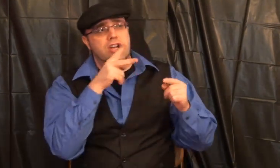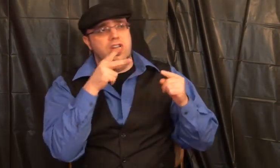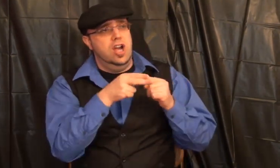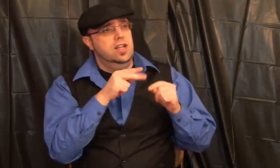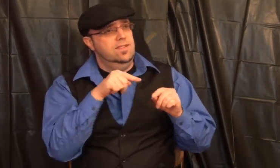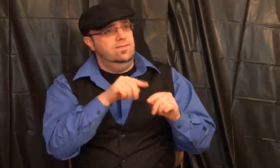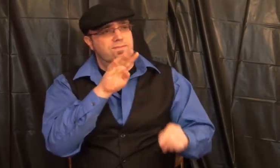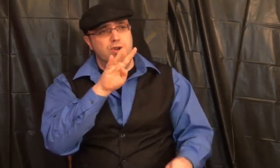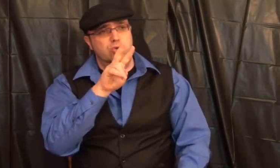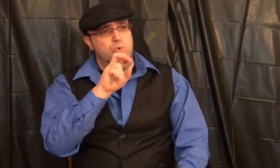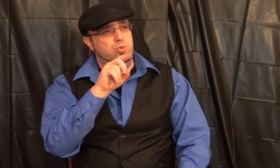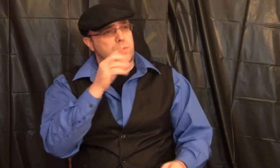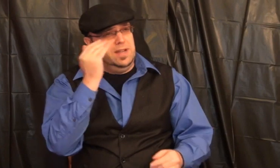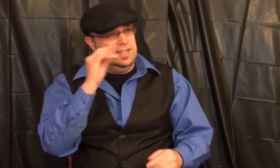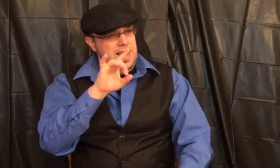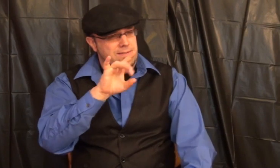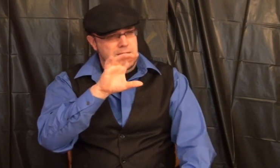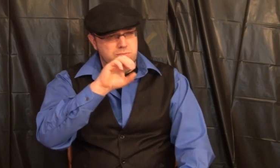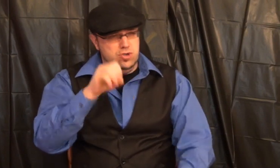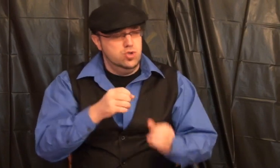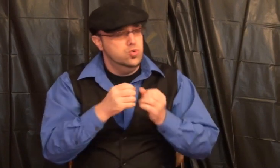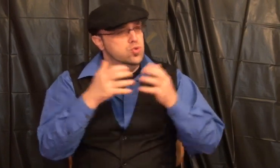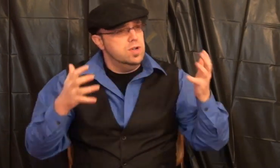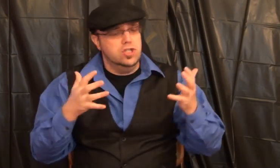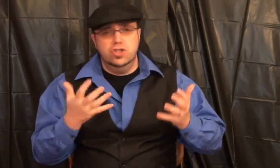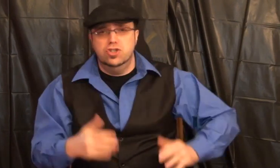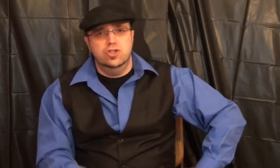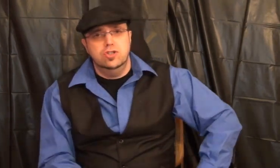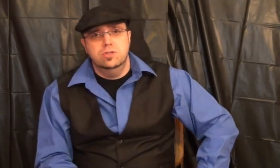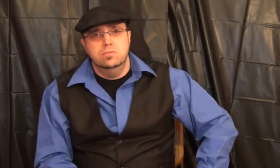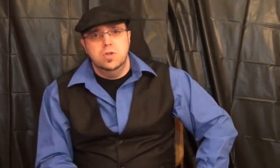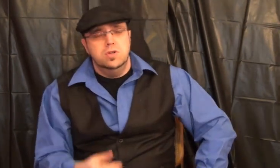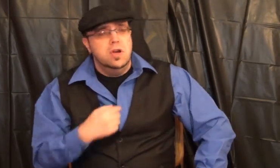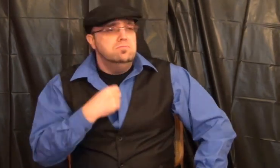his cuts to 4201 schools because 85% is too much.